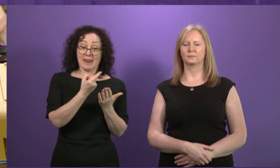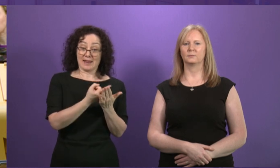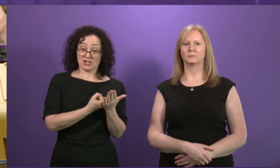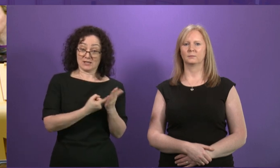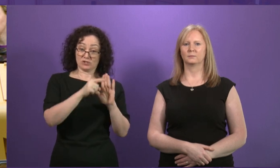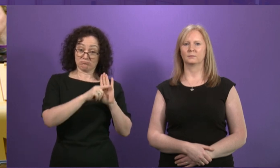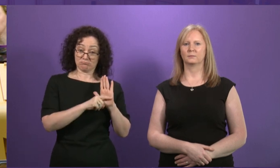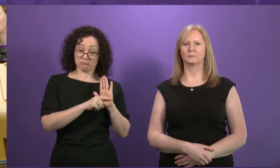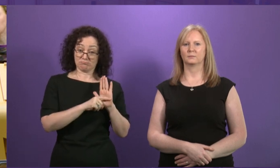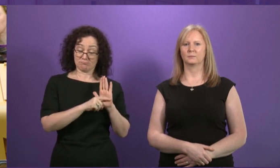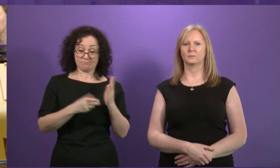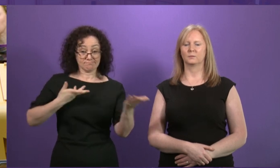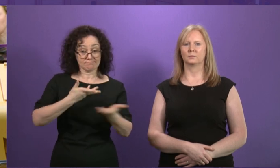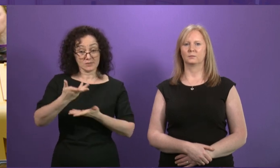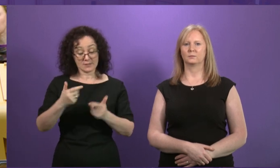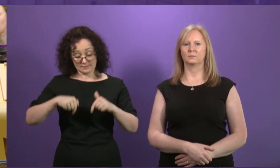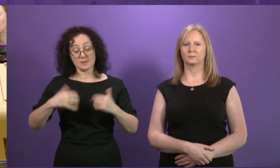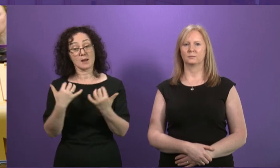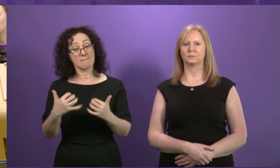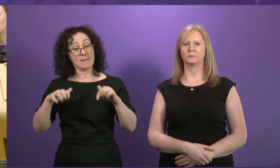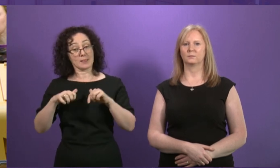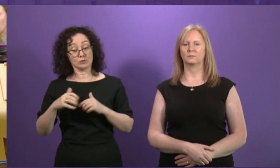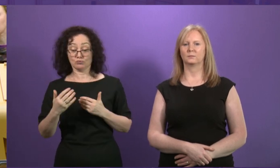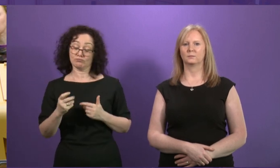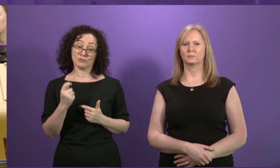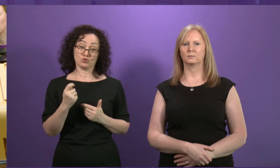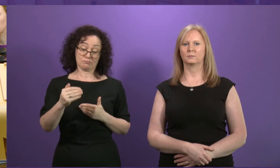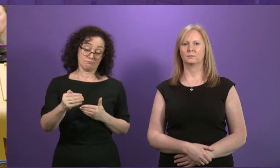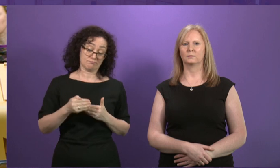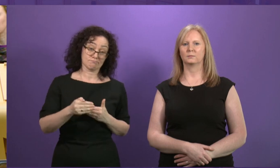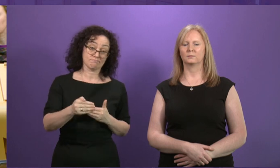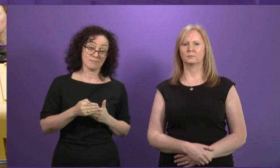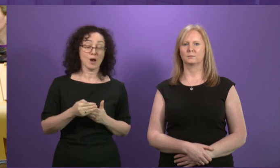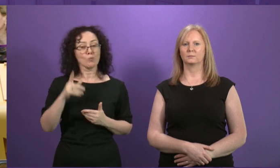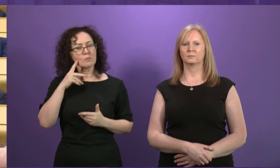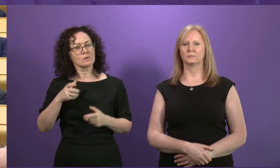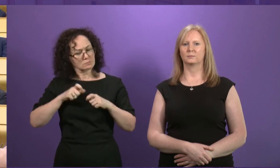the Parliament will debate that and the Scottish Government will continue to listen to all the arguments that are made.